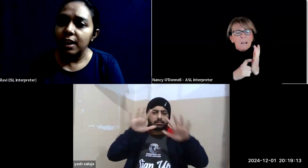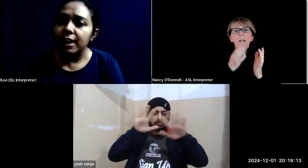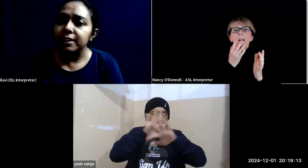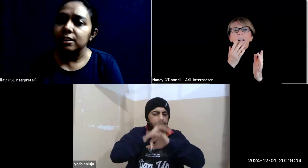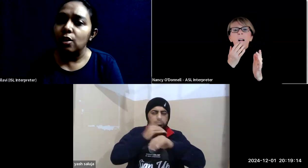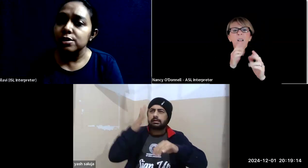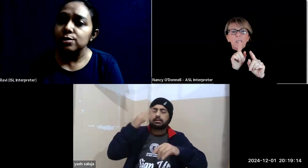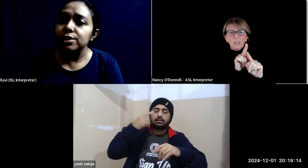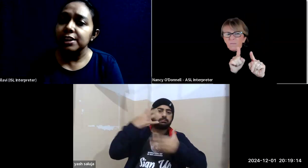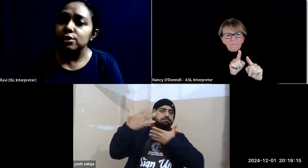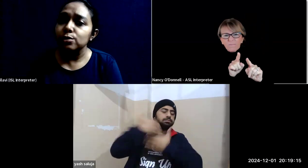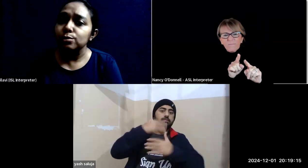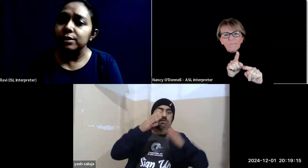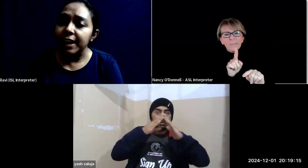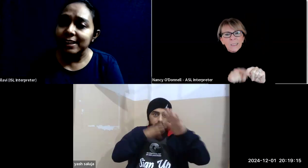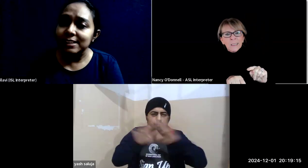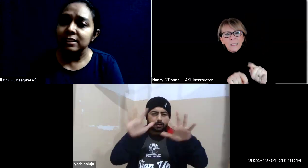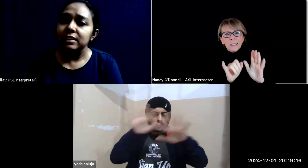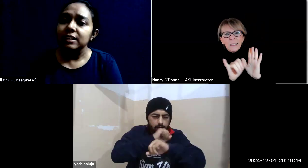And also related to light